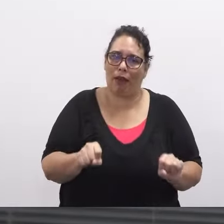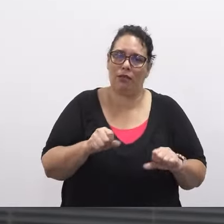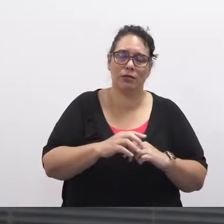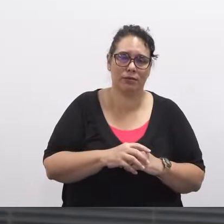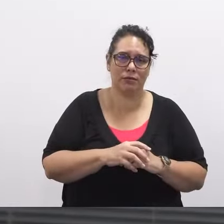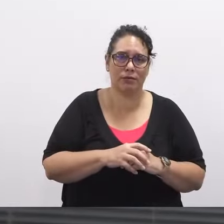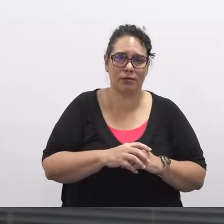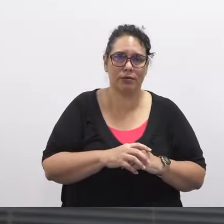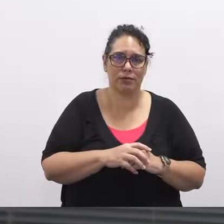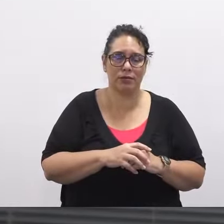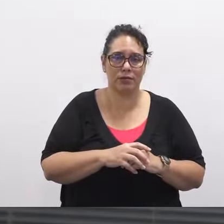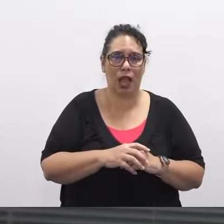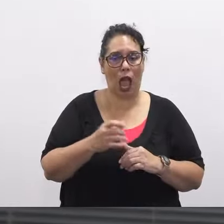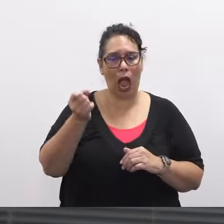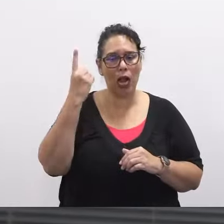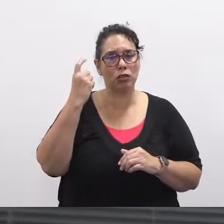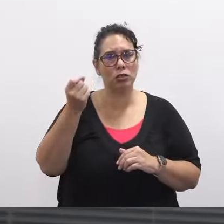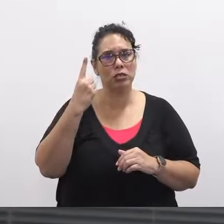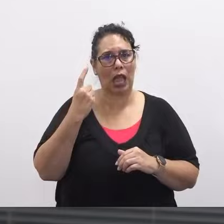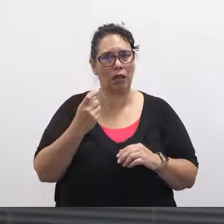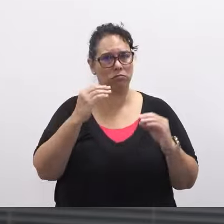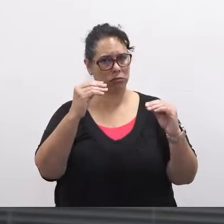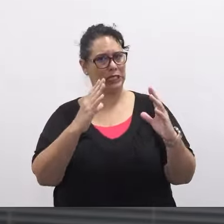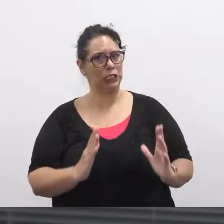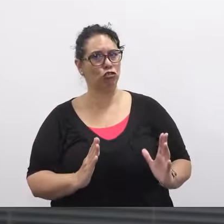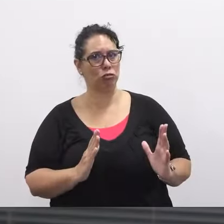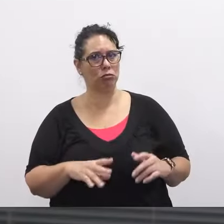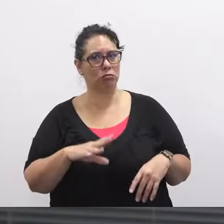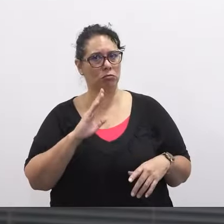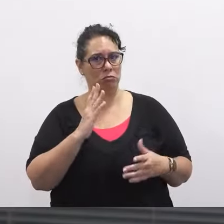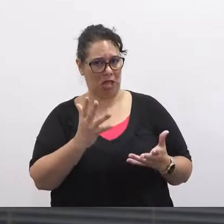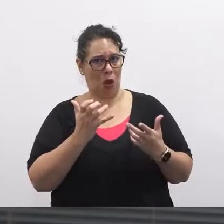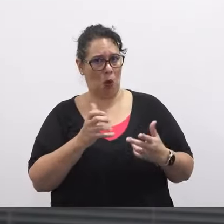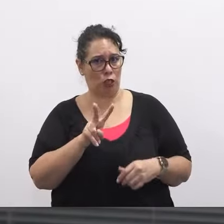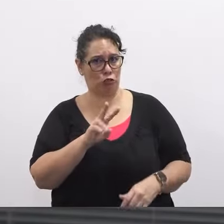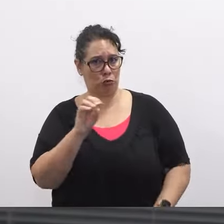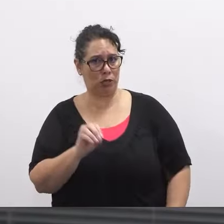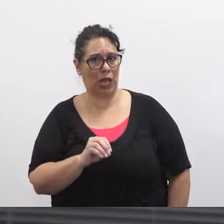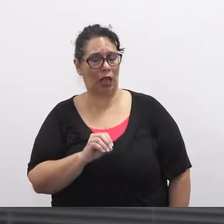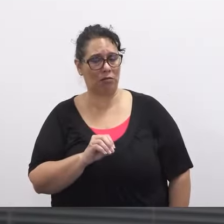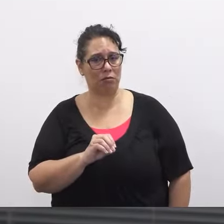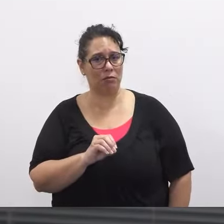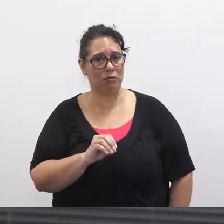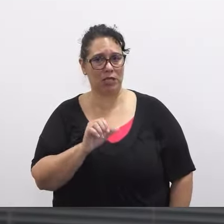'cause I understand from the teachers that they're gonna want their 2% that they were not given